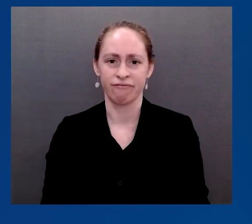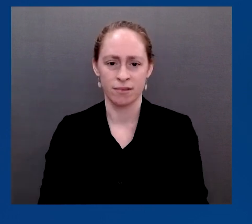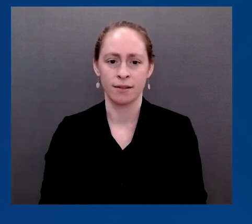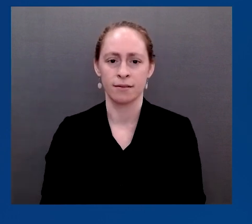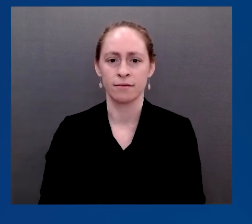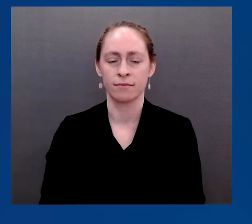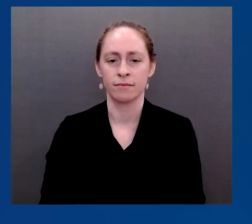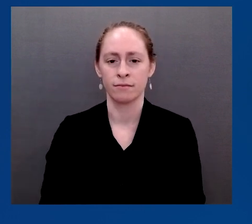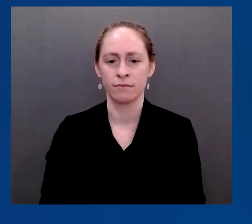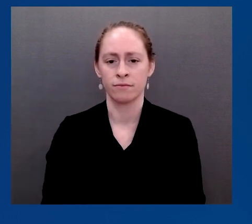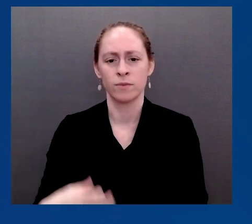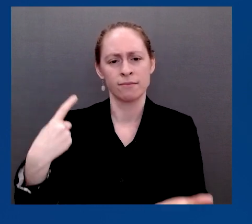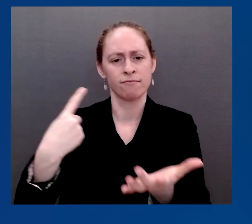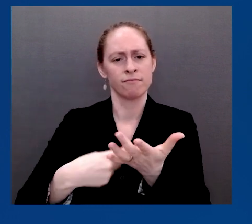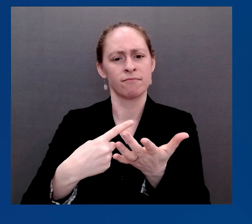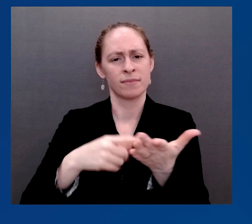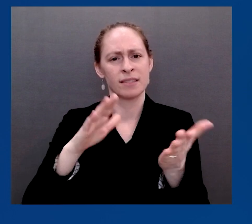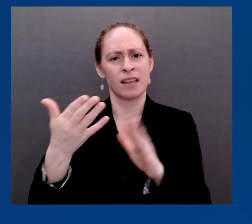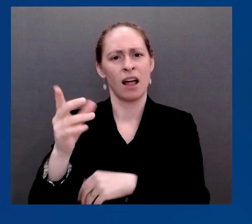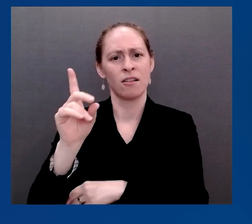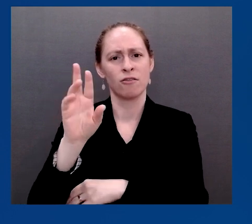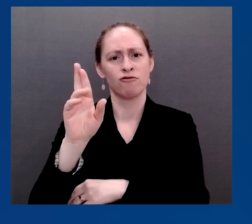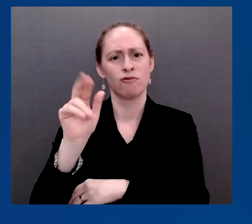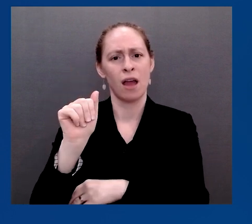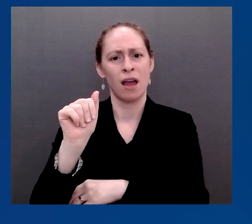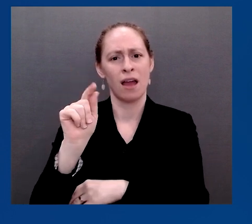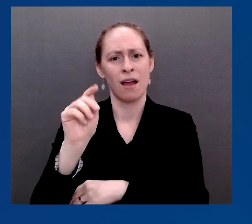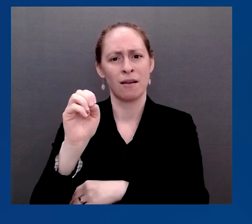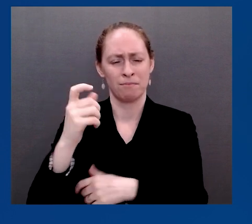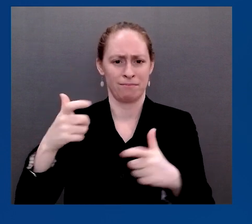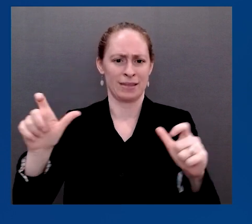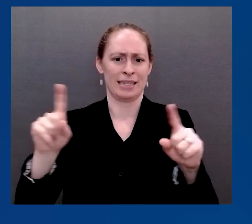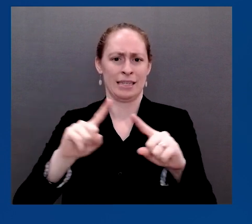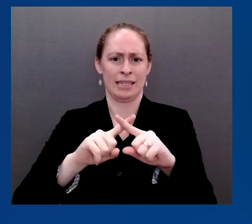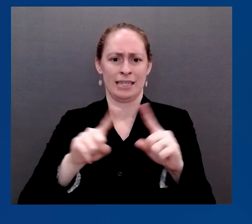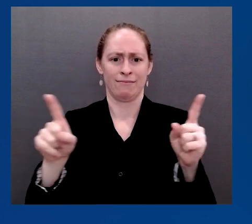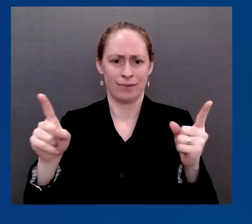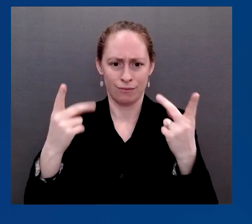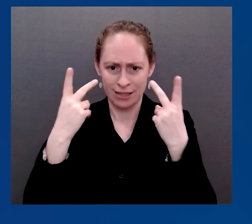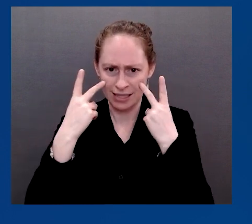If you look at unvaccinated in red and look at the death rate per 100,000